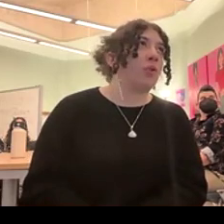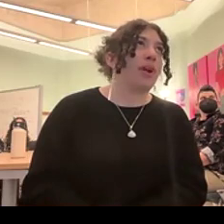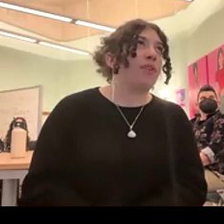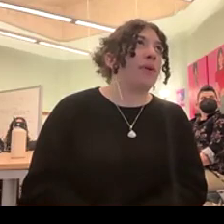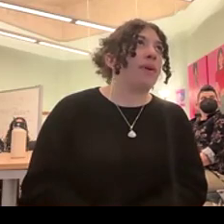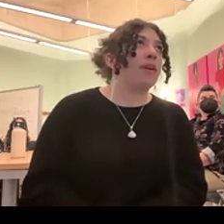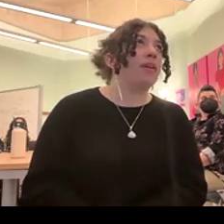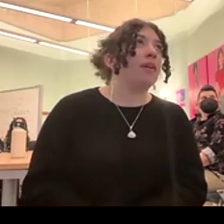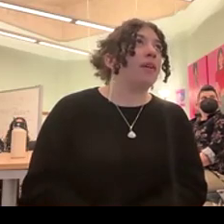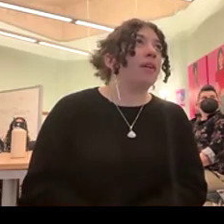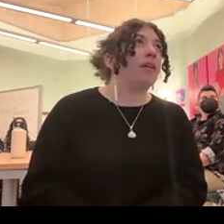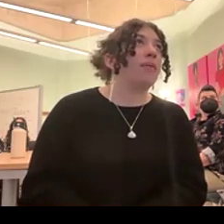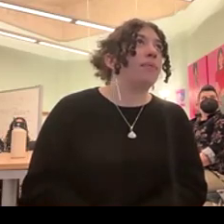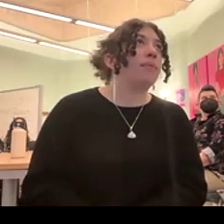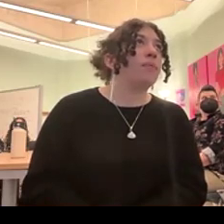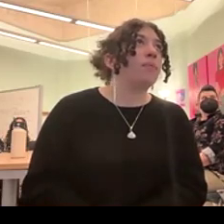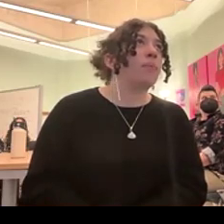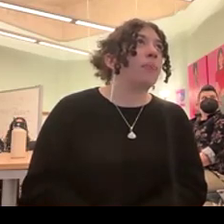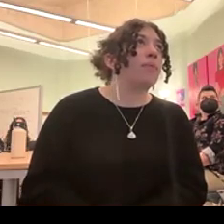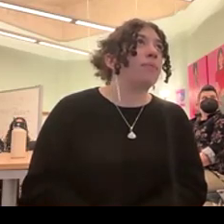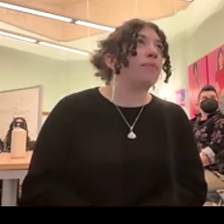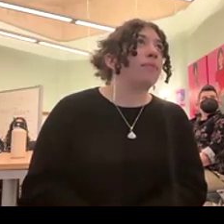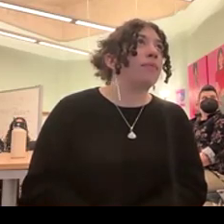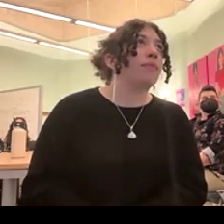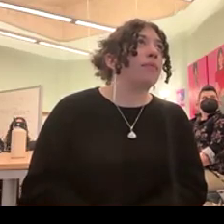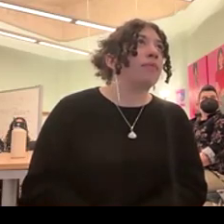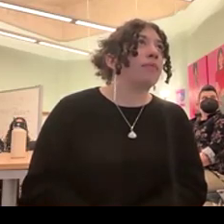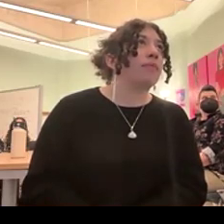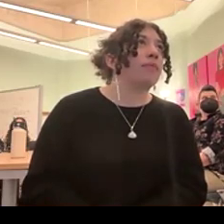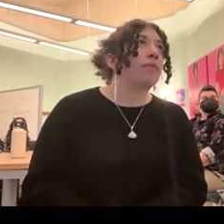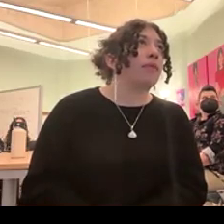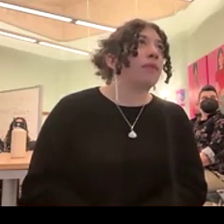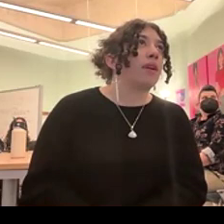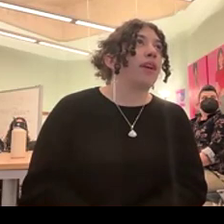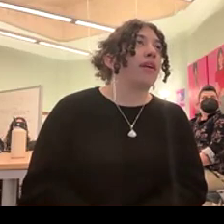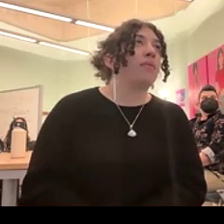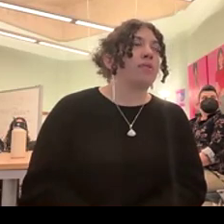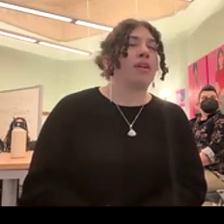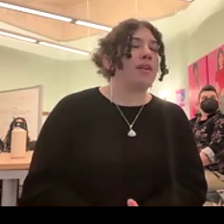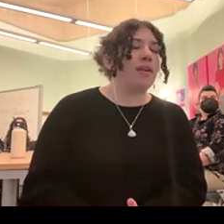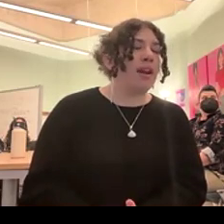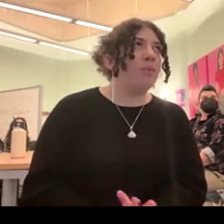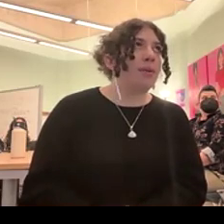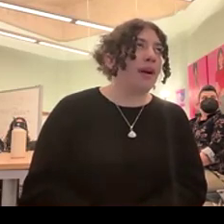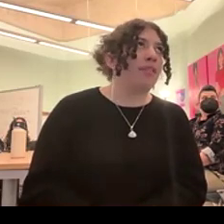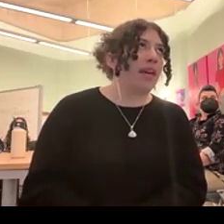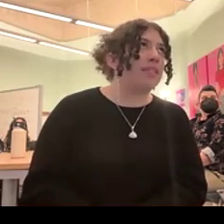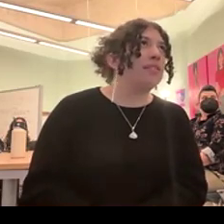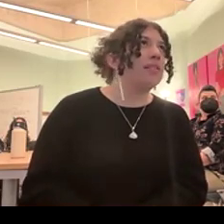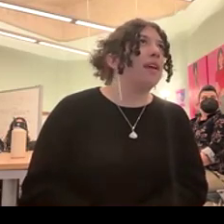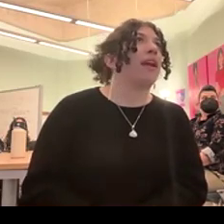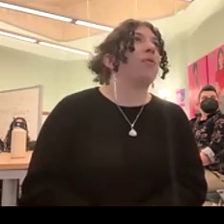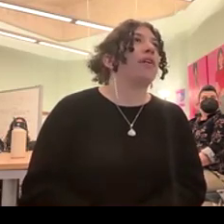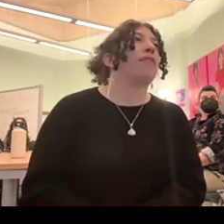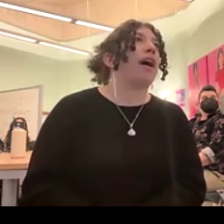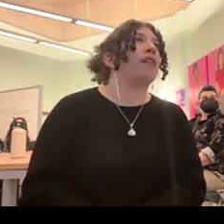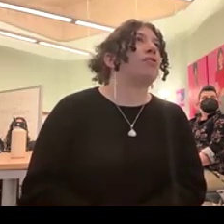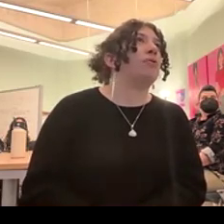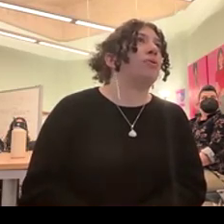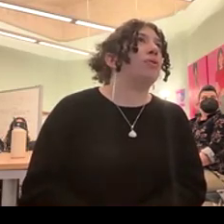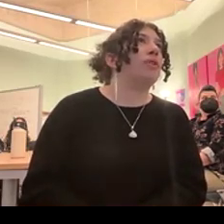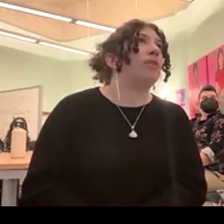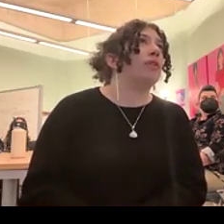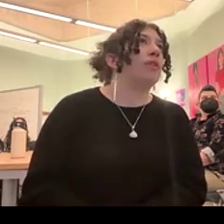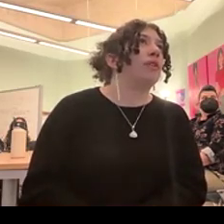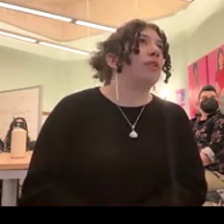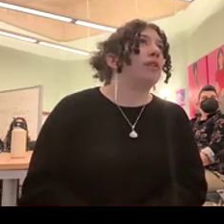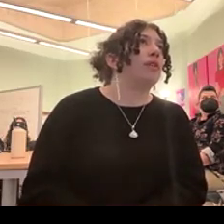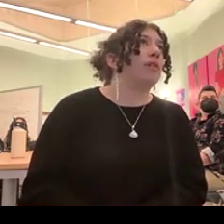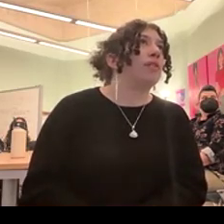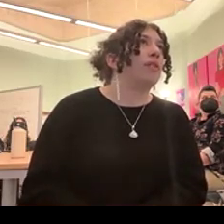note or physical therapist or whatever it may be. Anyone with some kind of license.